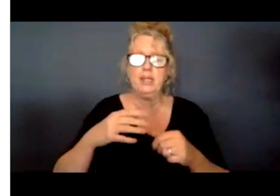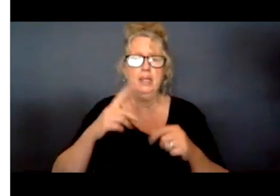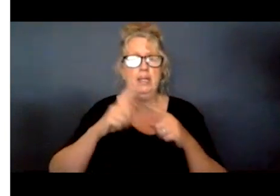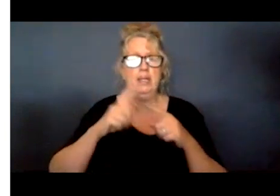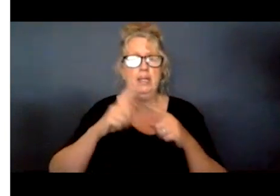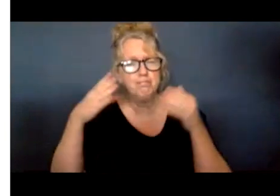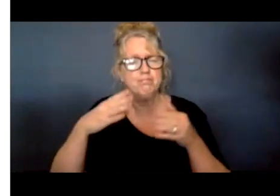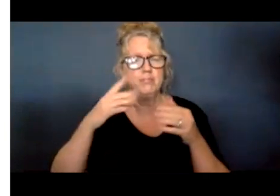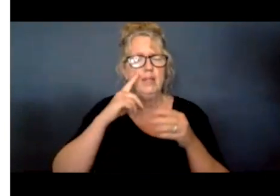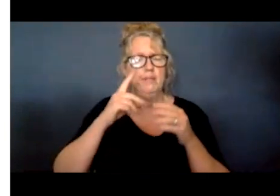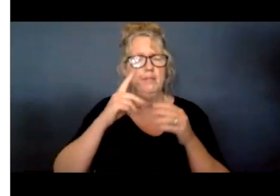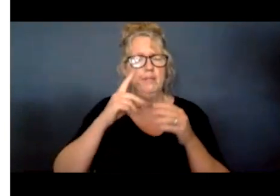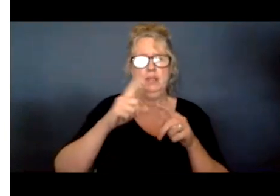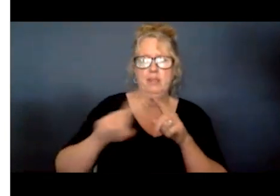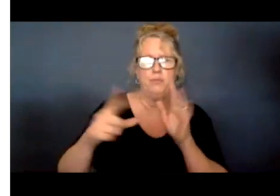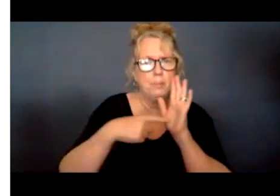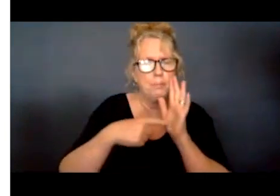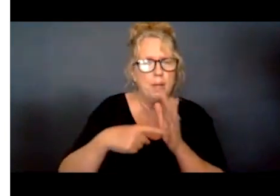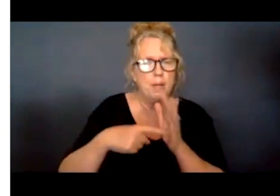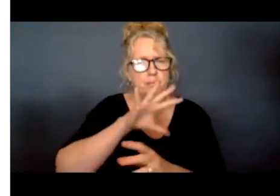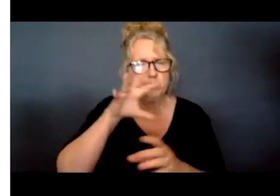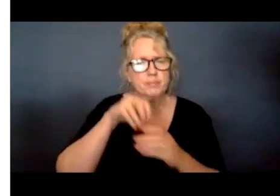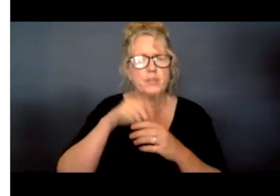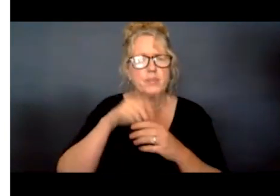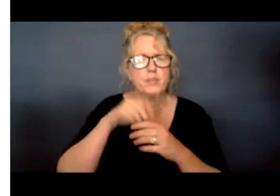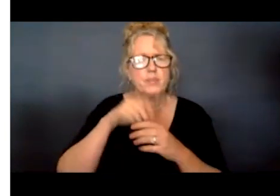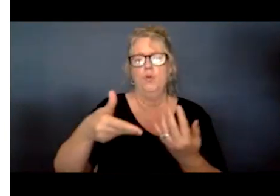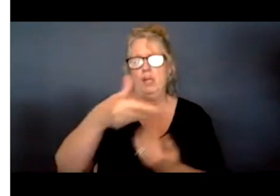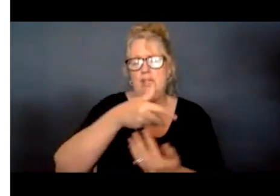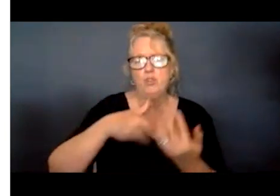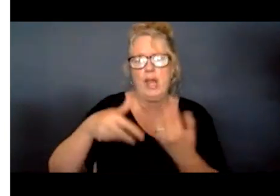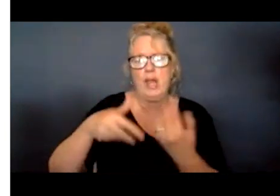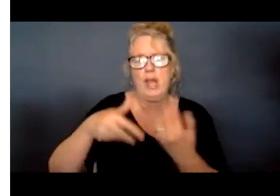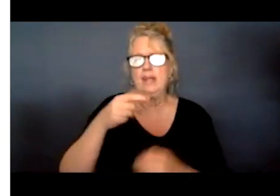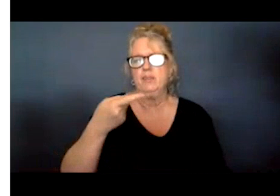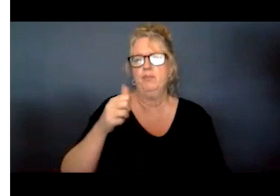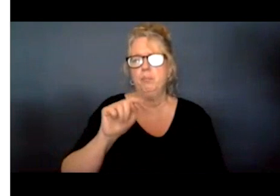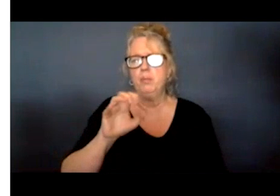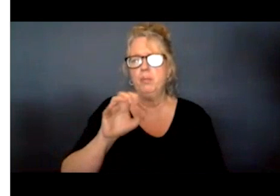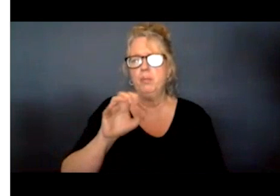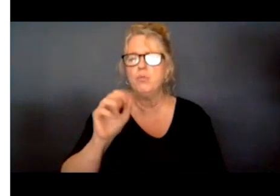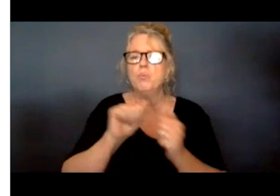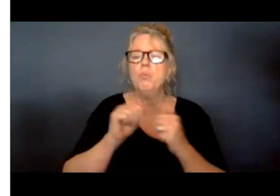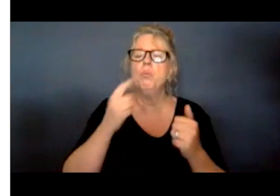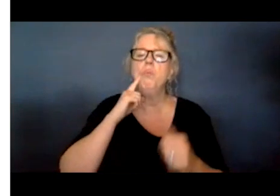gamification models combined with an interactive platform designed for self-paced learning.